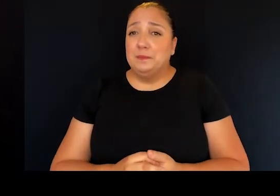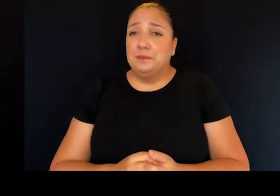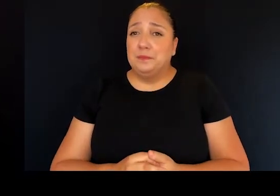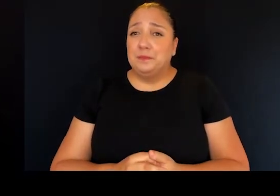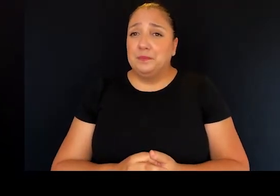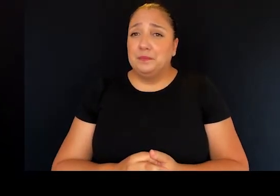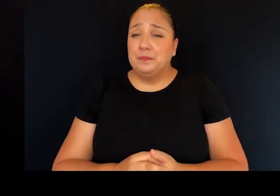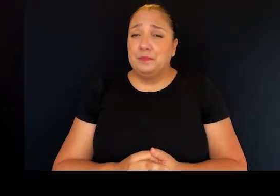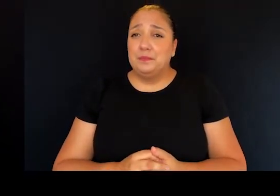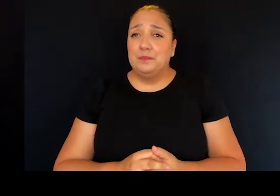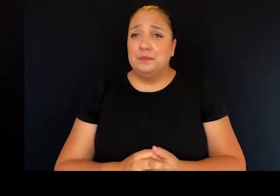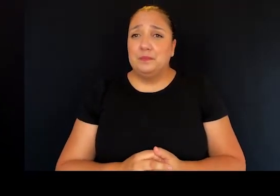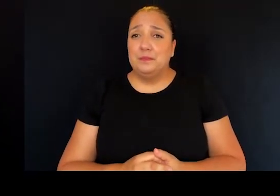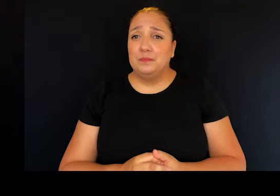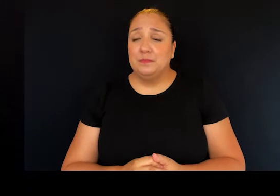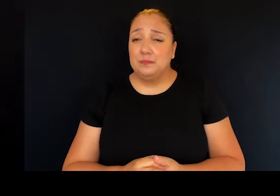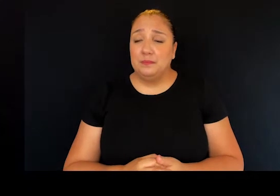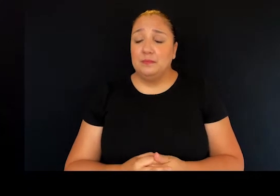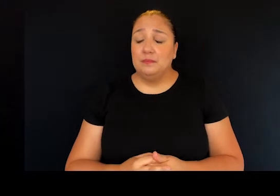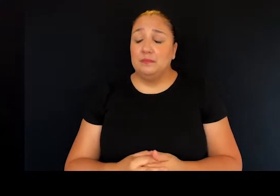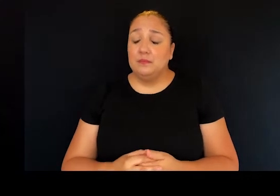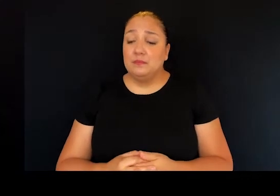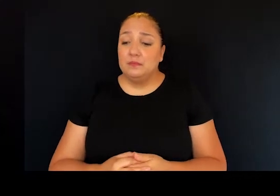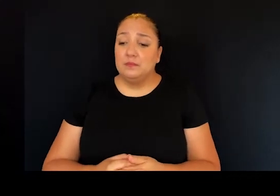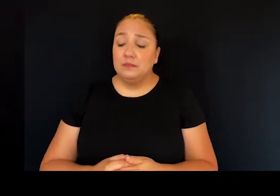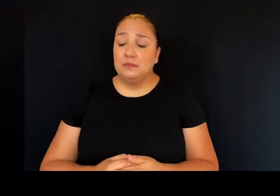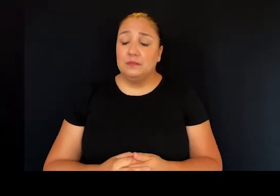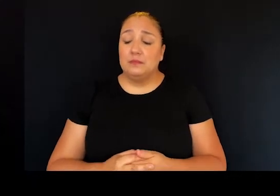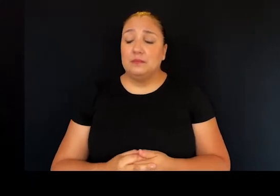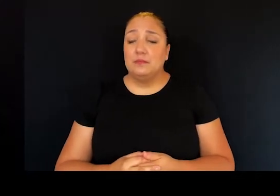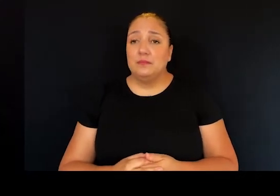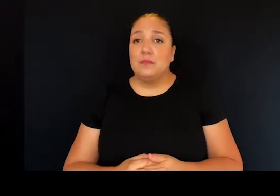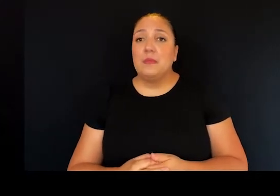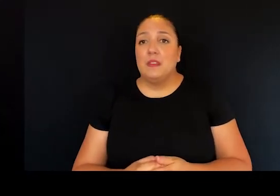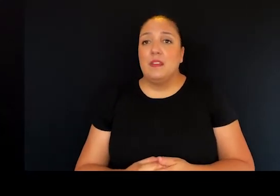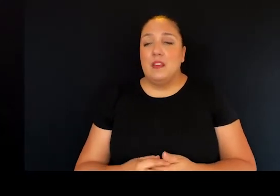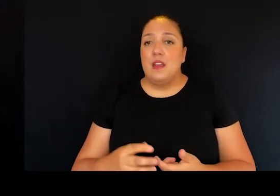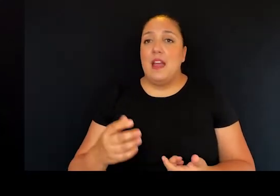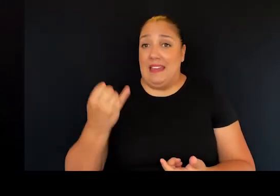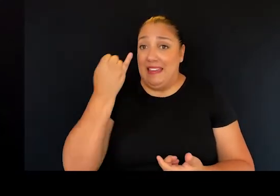that we only just talked about minutes before we started today, and that is the issue of race